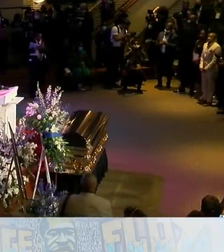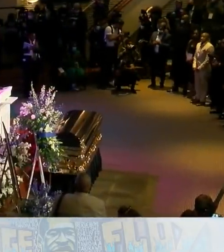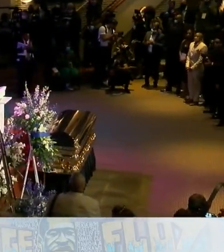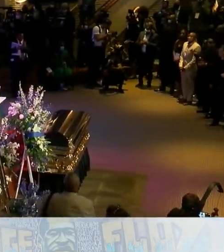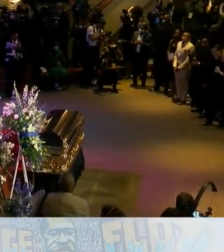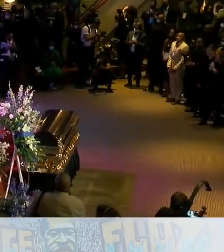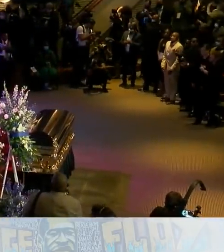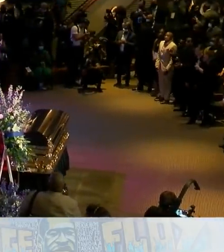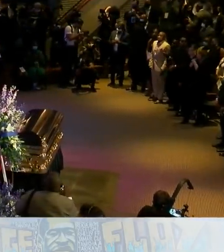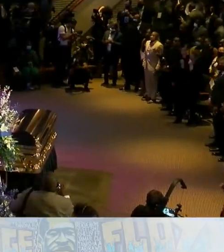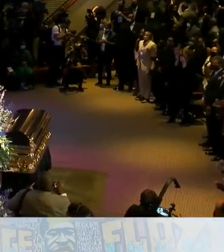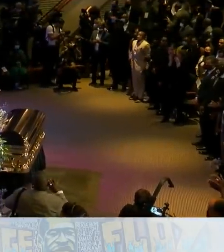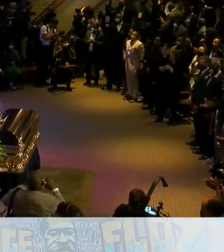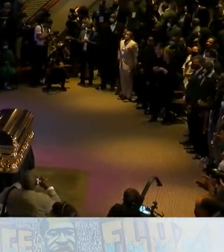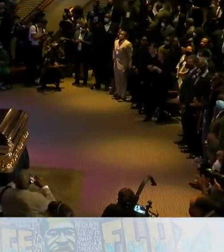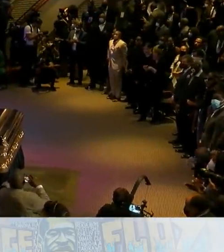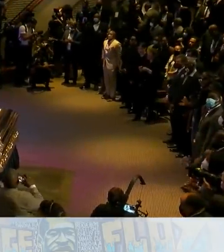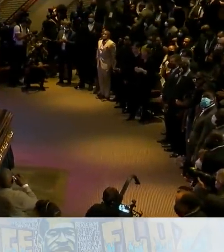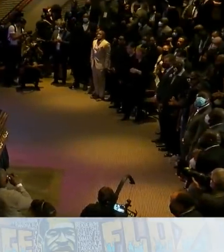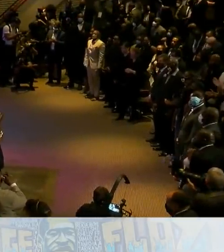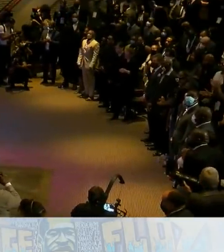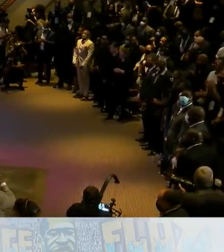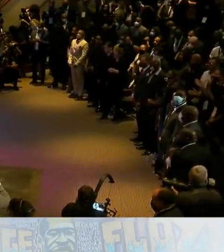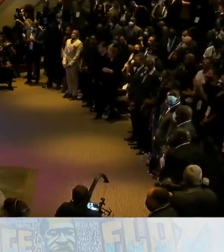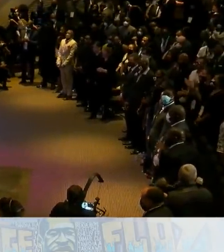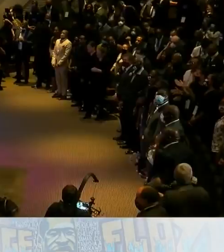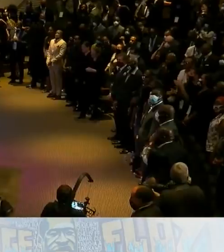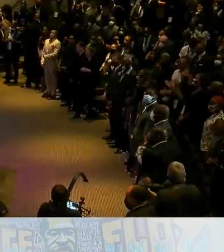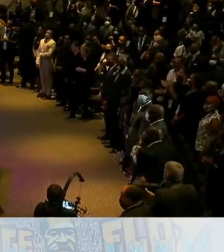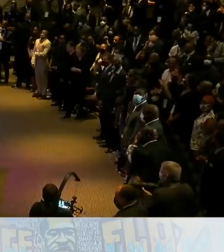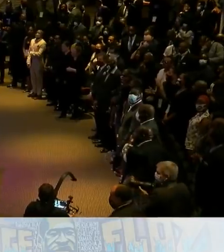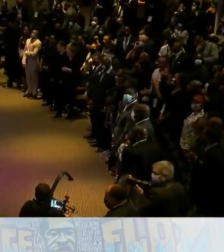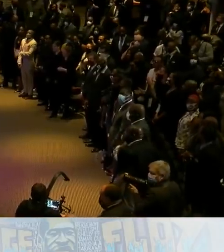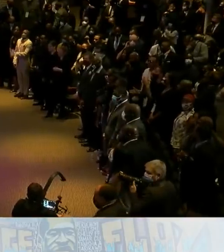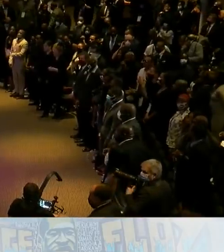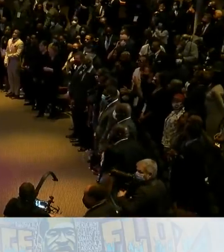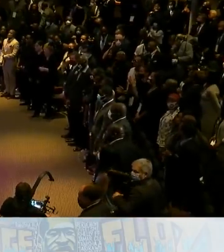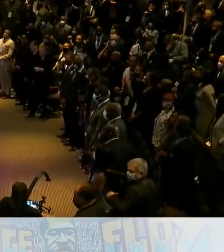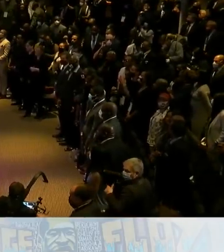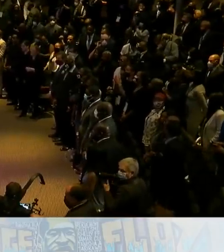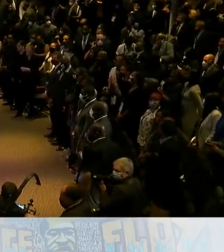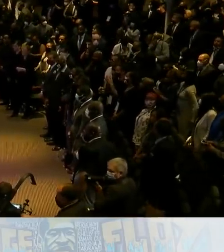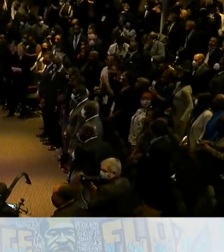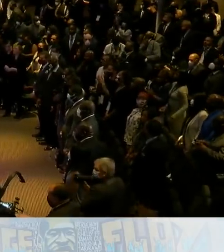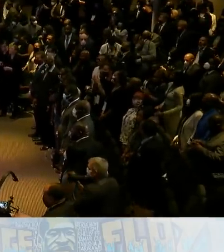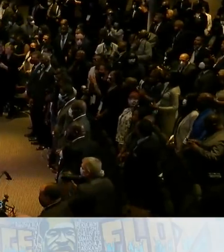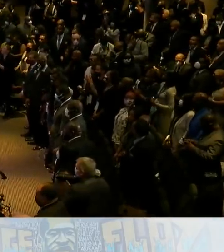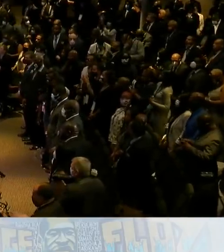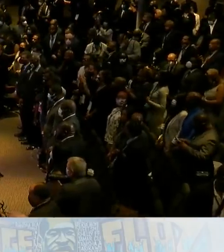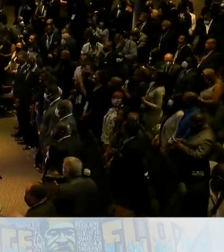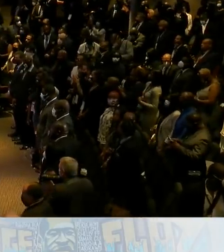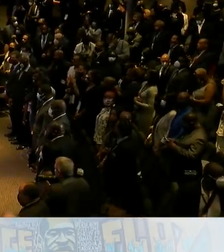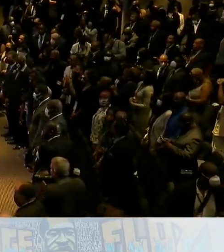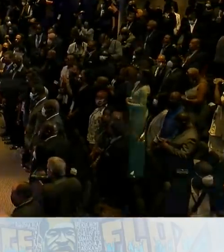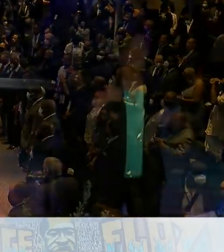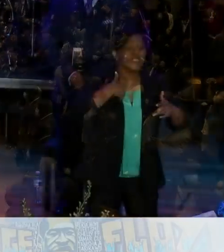STOP OUR COMPETING AND START FIGHTING THE REAL ENEMY. THANK YOU FOR DOING WHAT YOU ALL ARE DOING. WHAT THEY GOT HERE, THEY